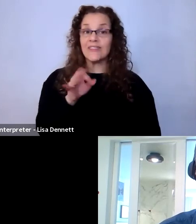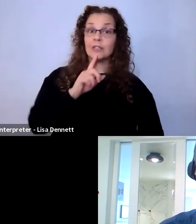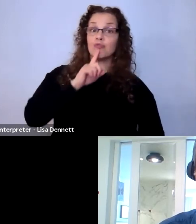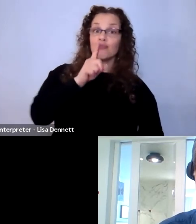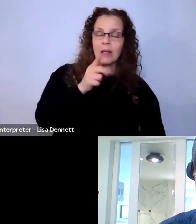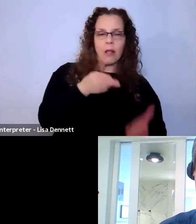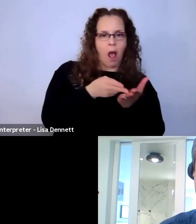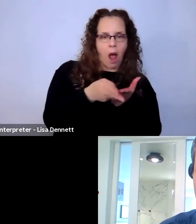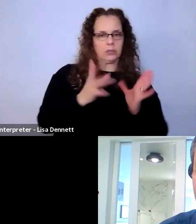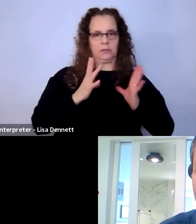The commitment is no important thing right.